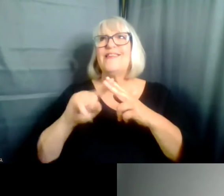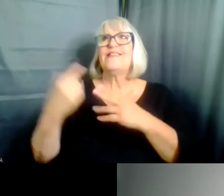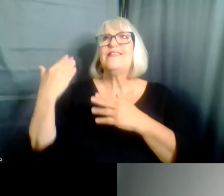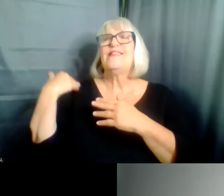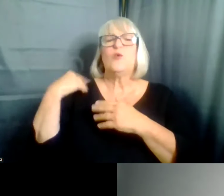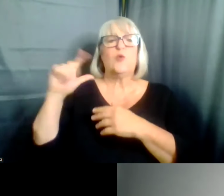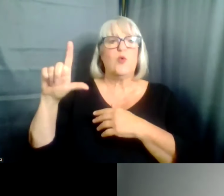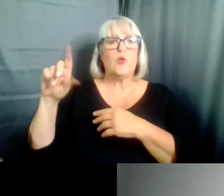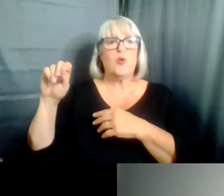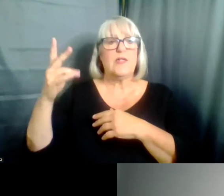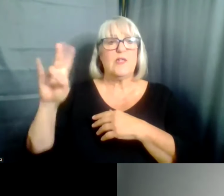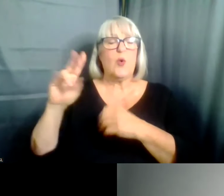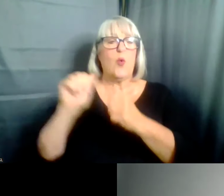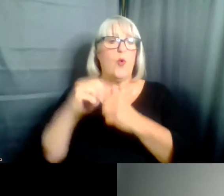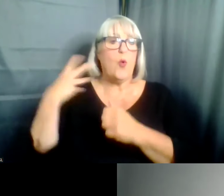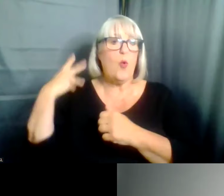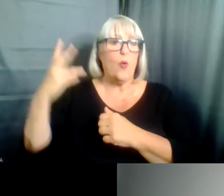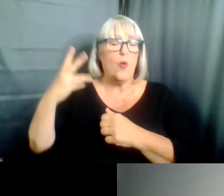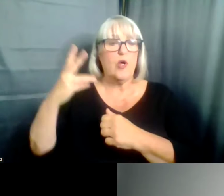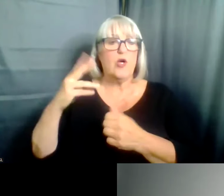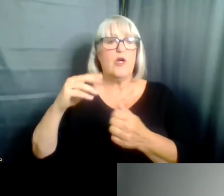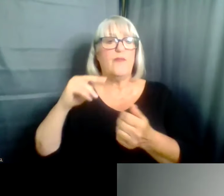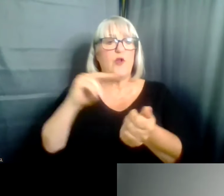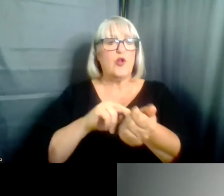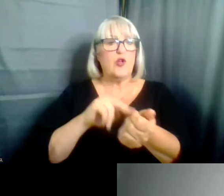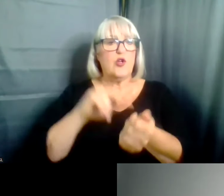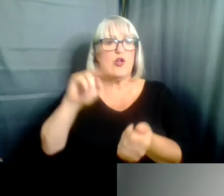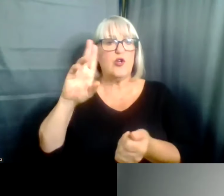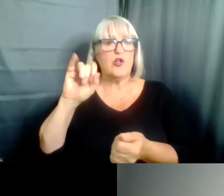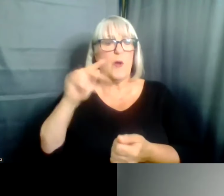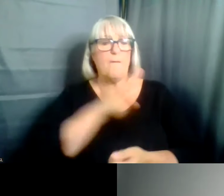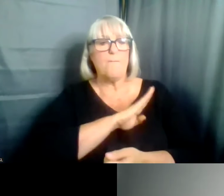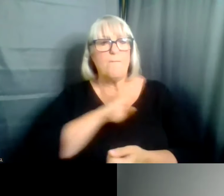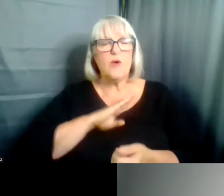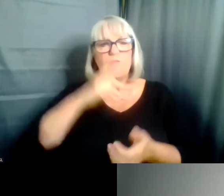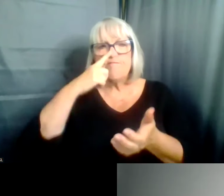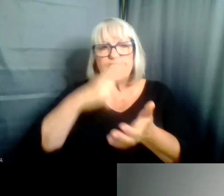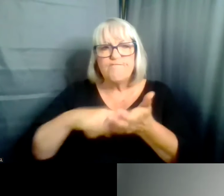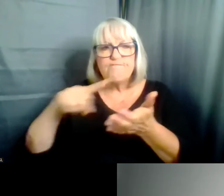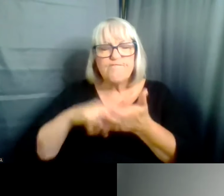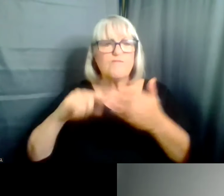Nursing Board investigating and working together to come up with solutions to the